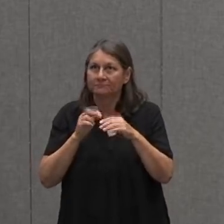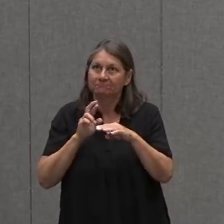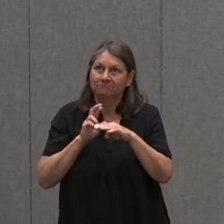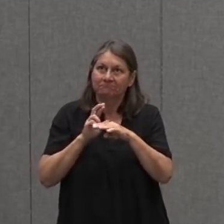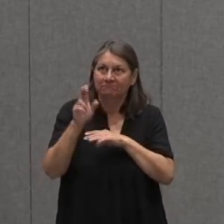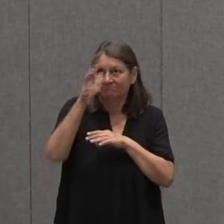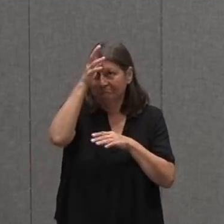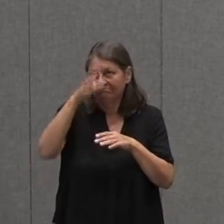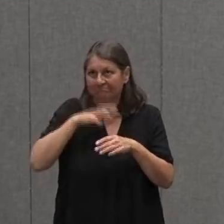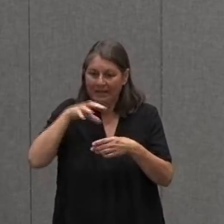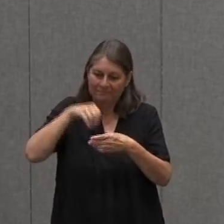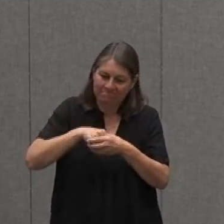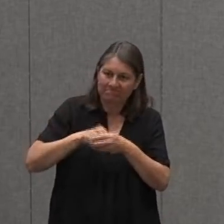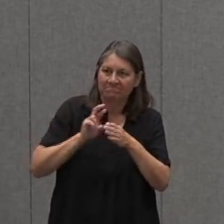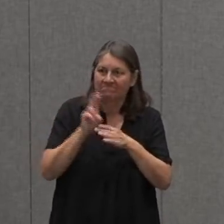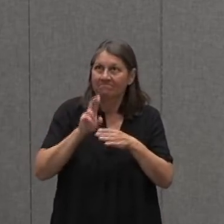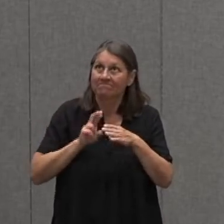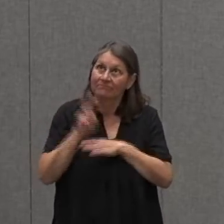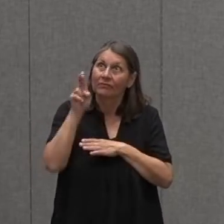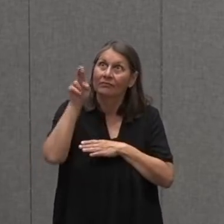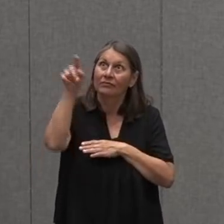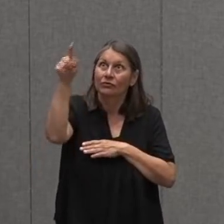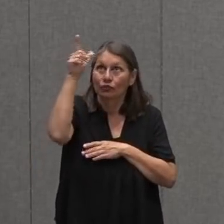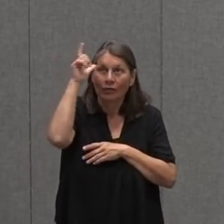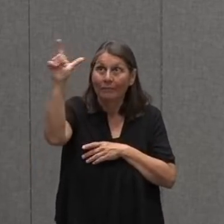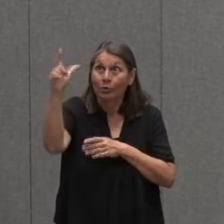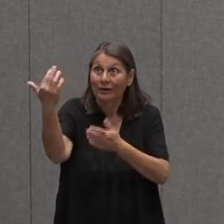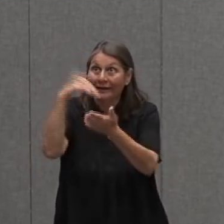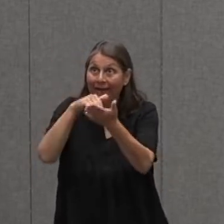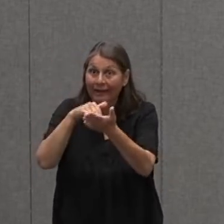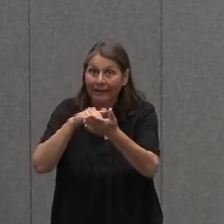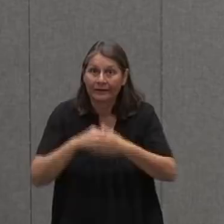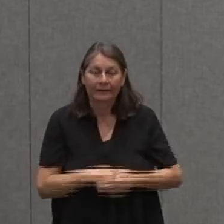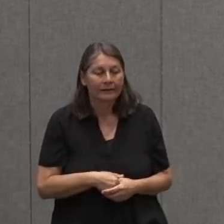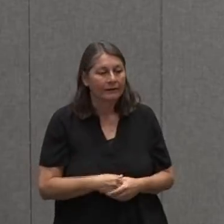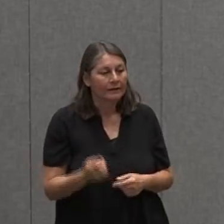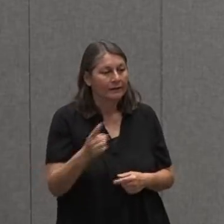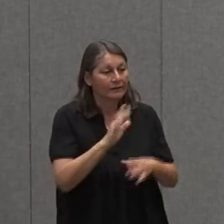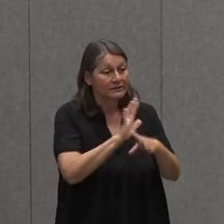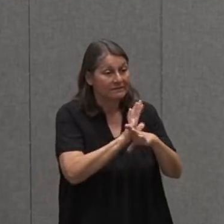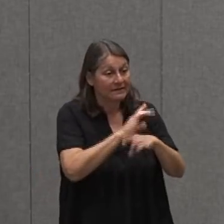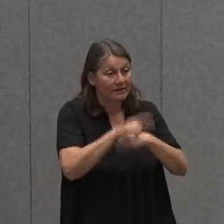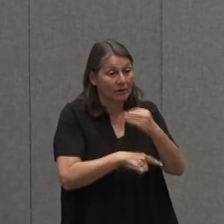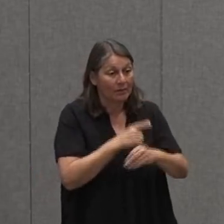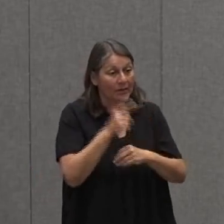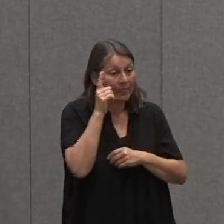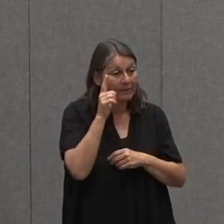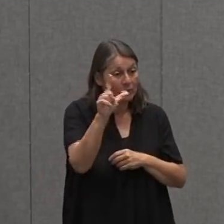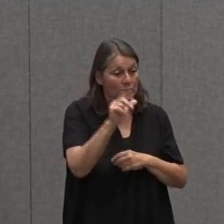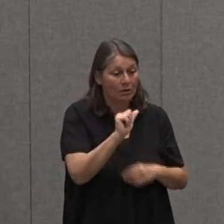So I just learned something right there. They have a video about the moon, about Apollo 13, when they went.